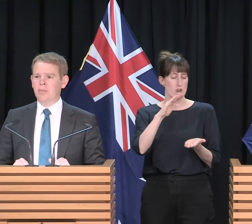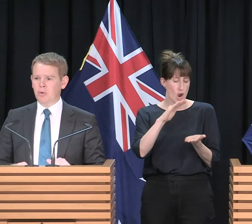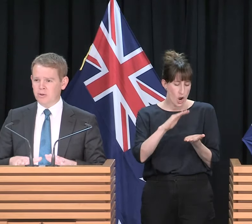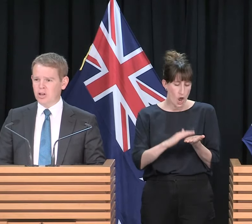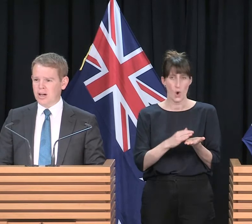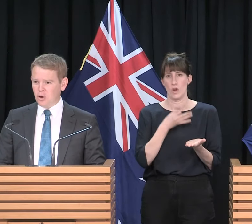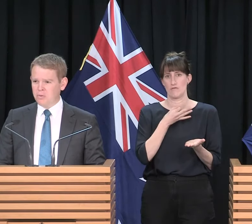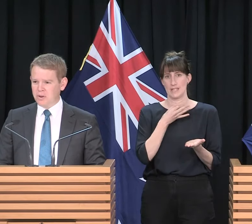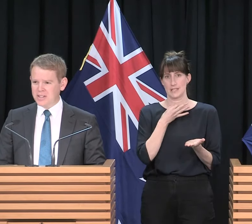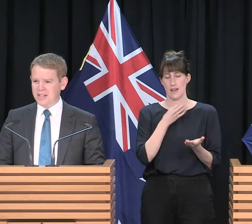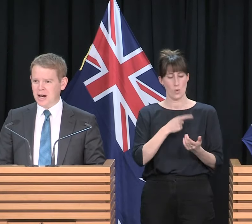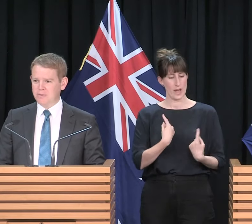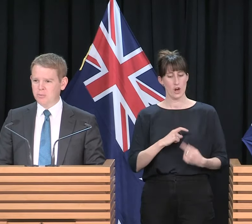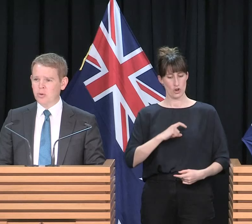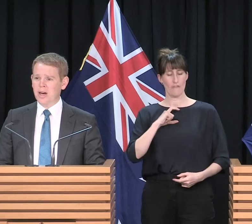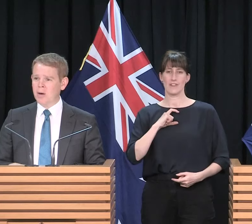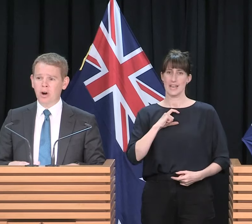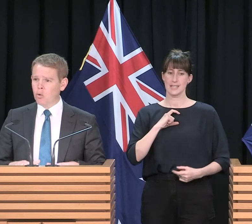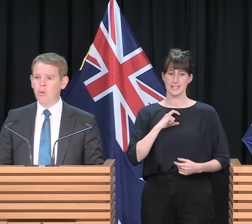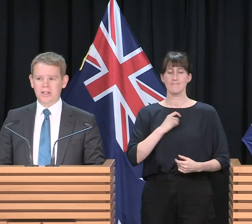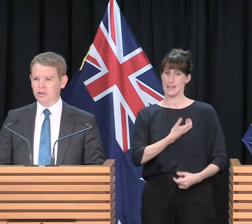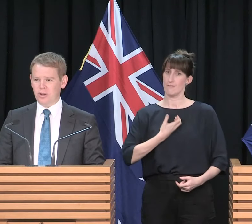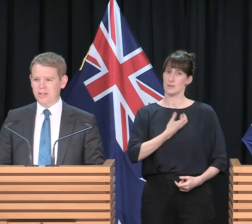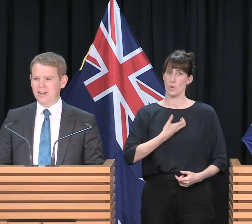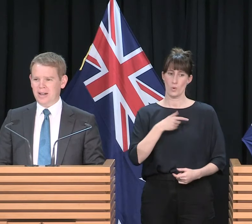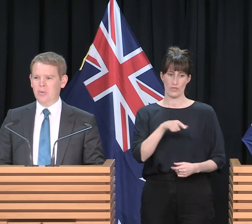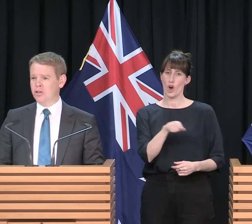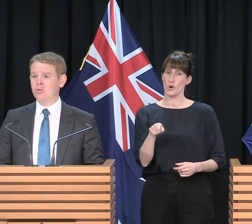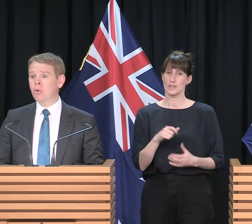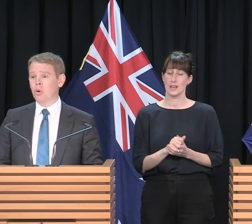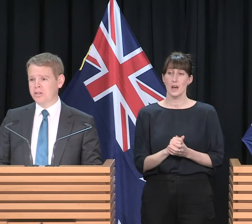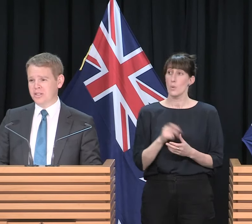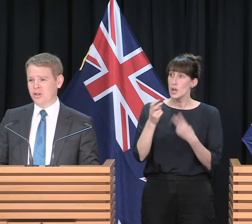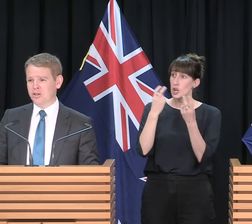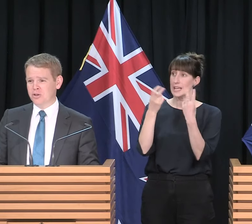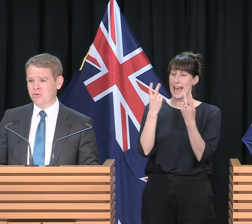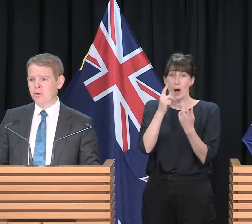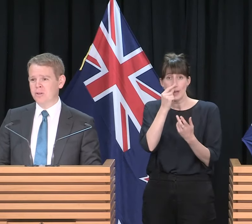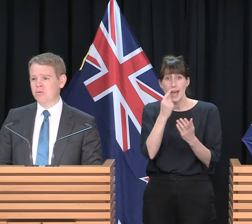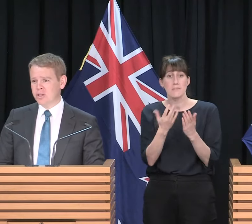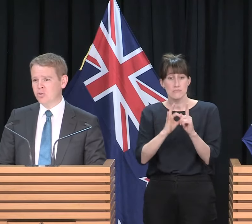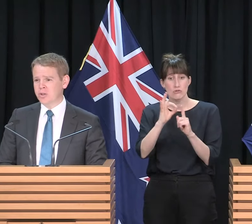it is not necessary for the public to wear masks, because there is no evidence of community transmission here in